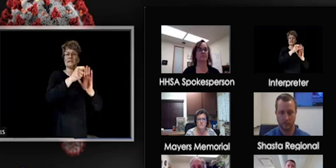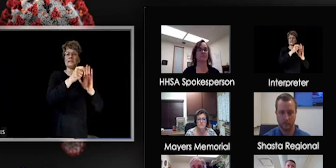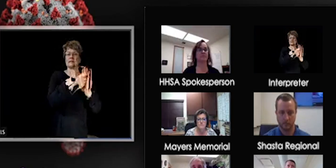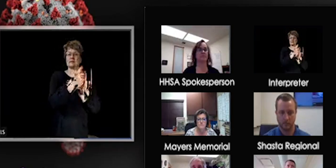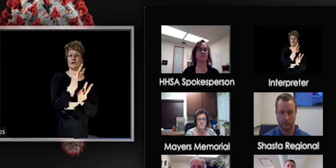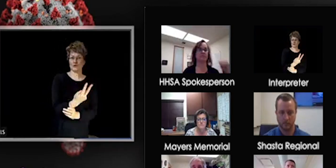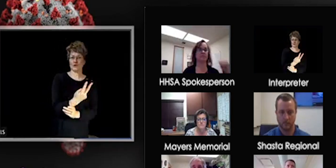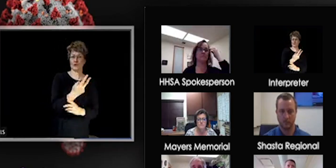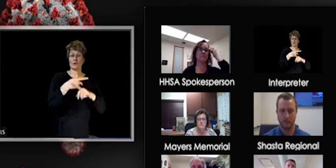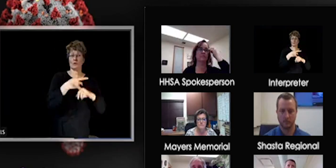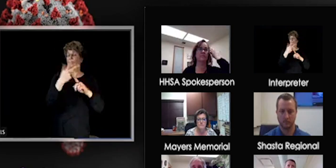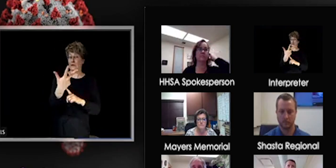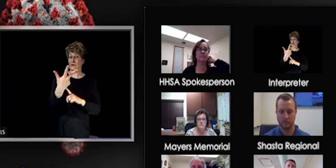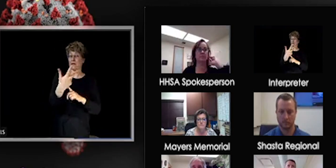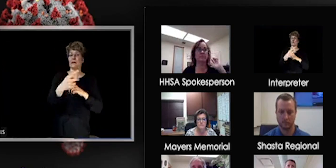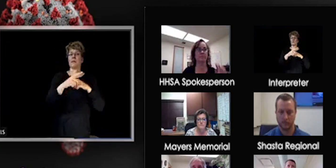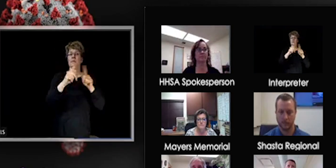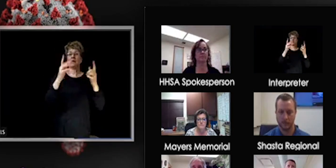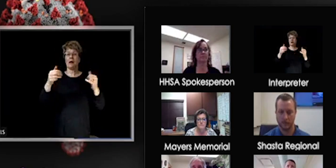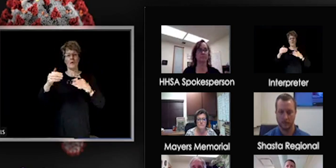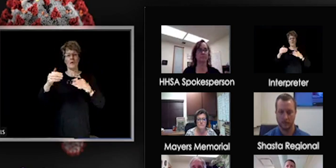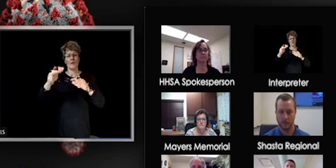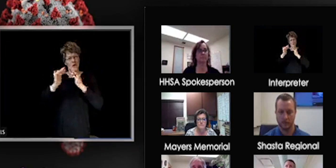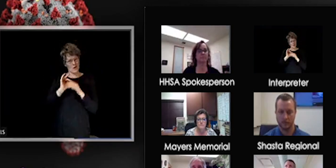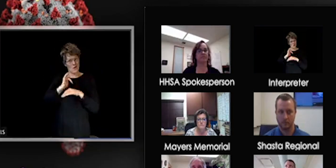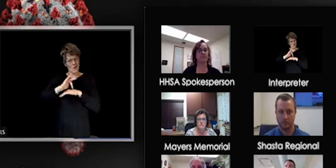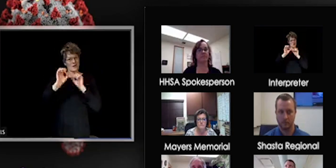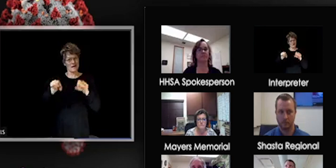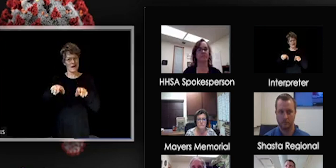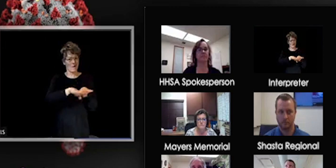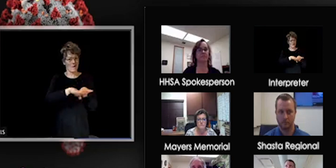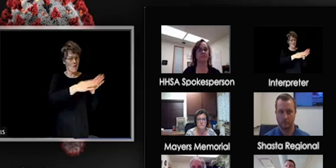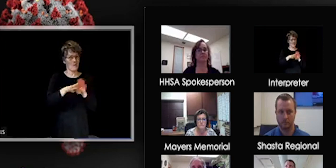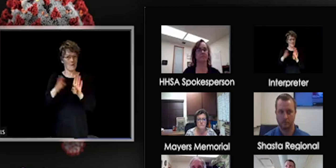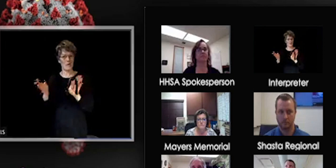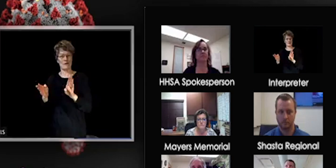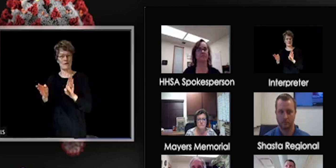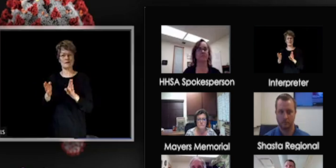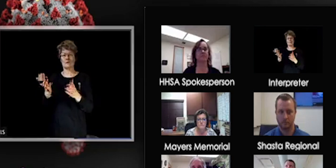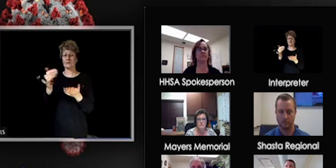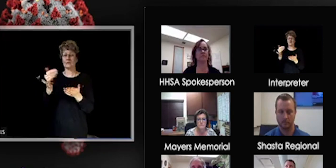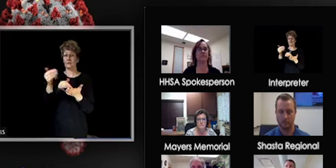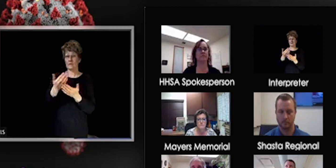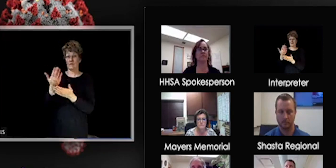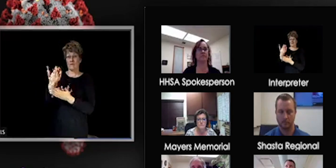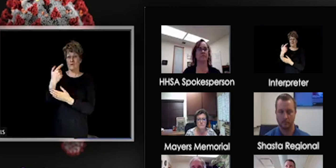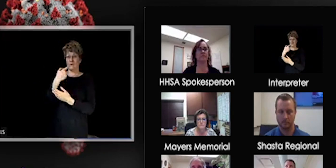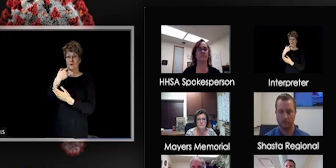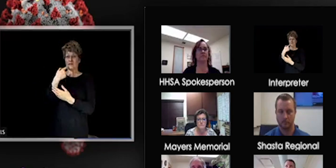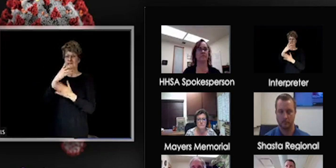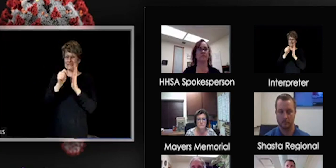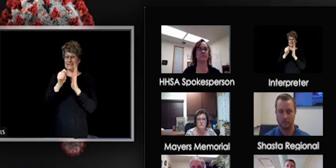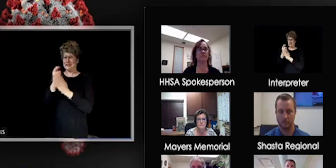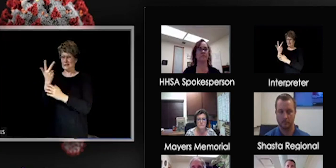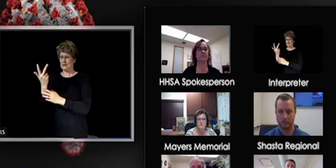fashion, but to be able to start some of those services back up in stage two. Again, the